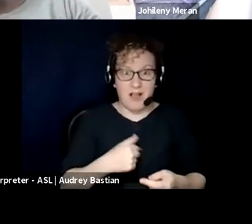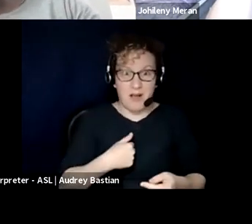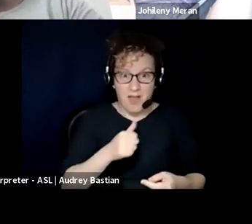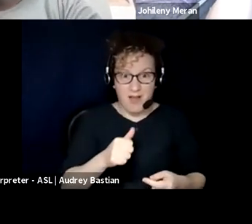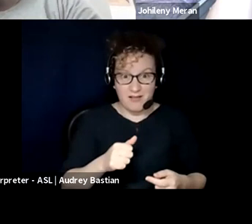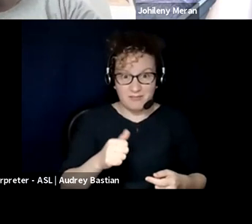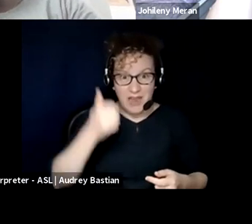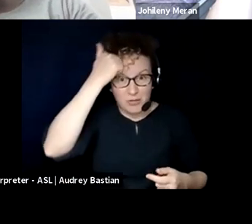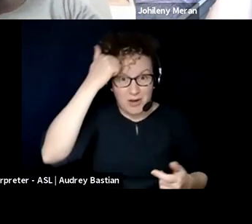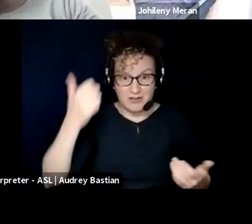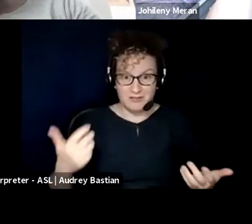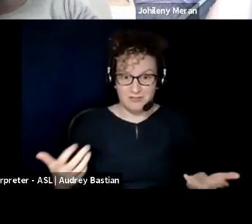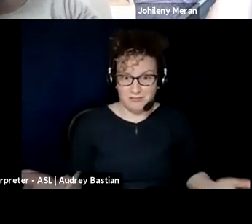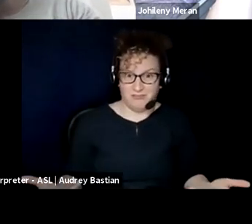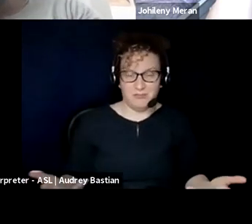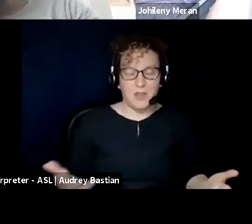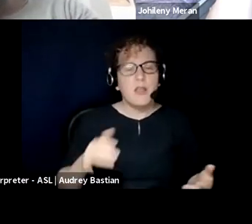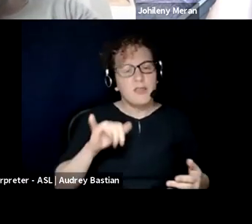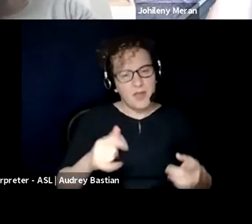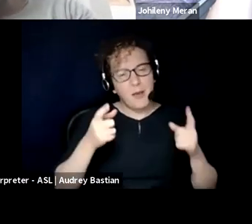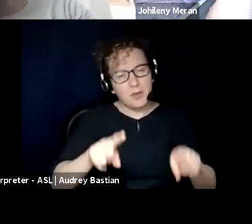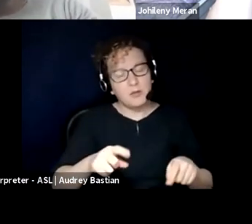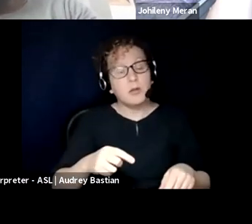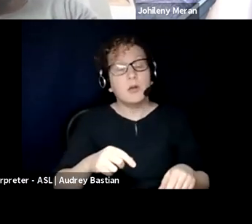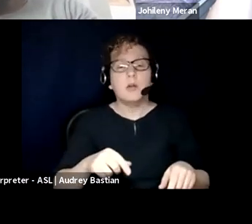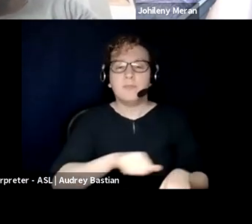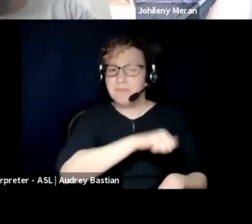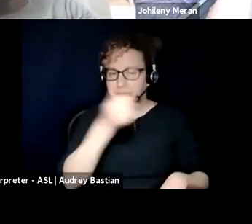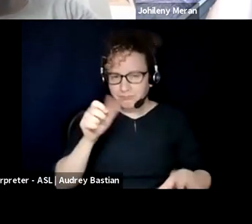So that happened and then I remember I had a history class where the professor on the